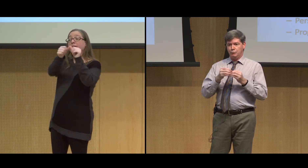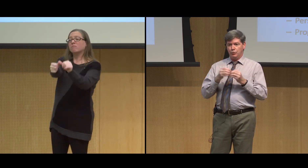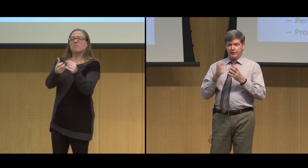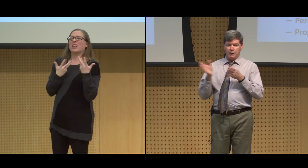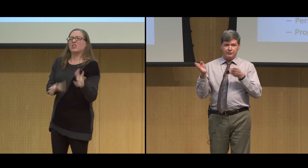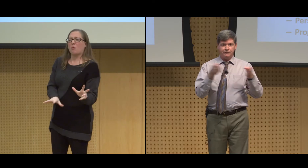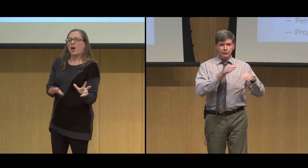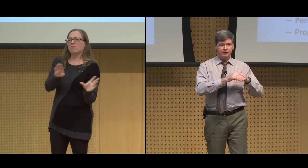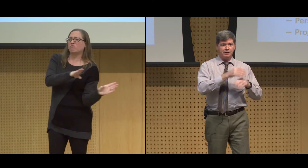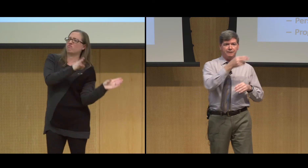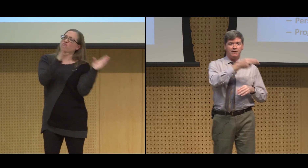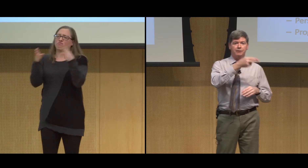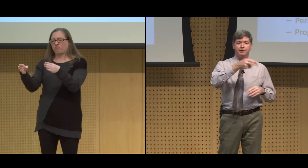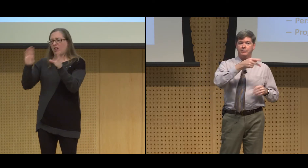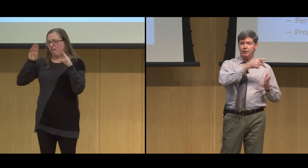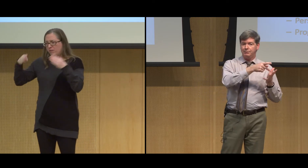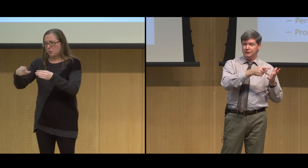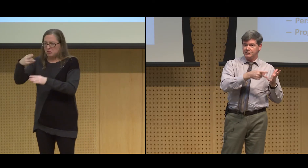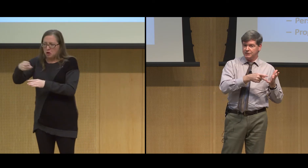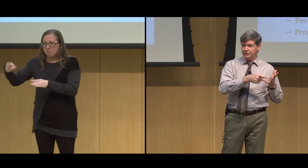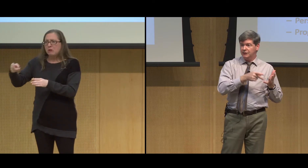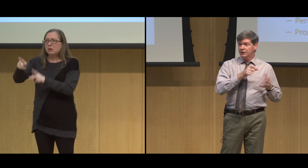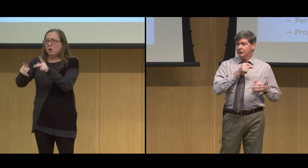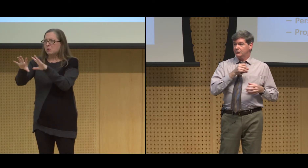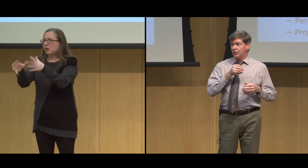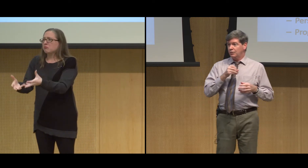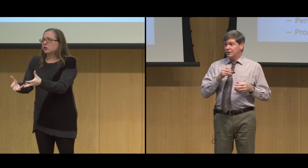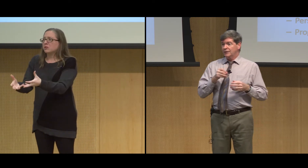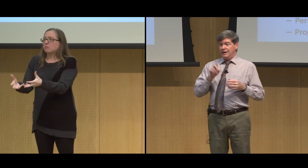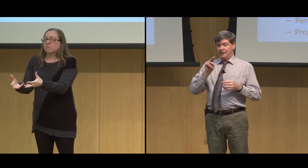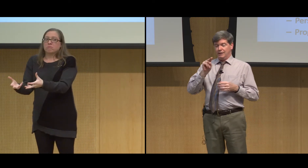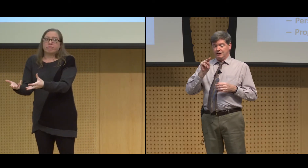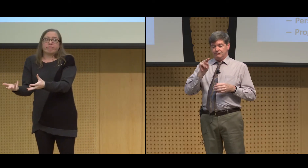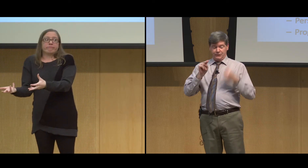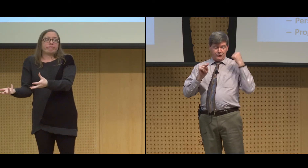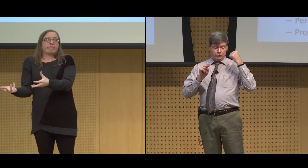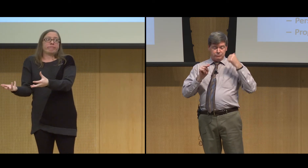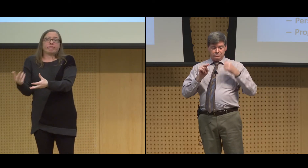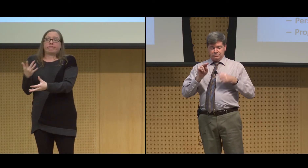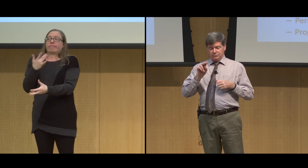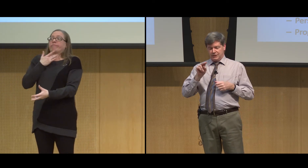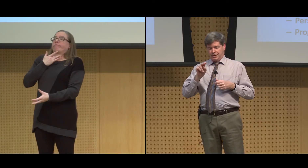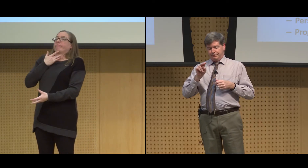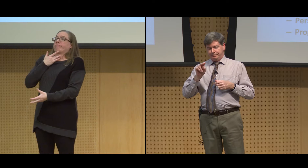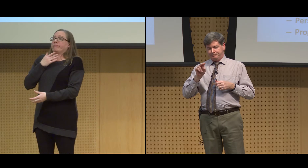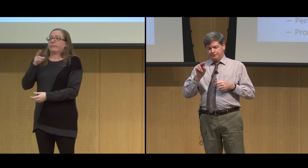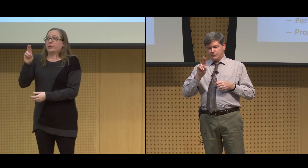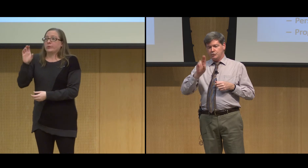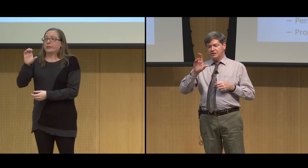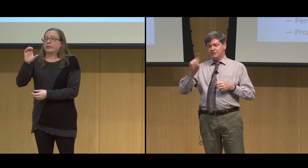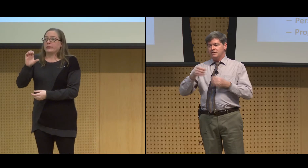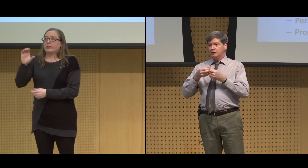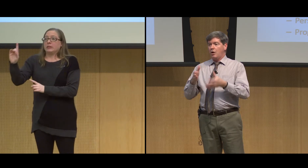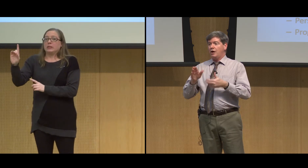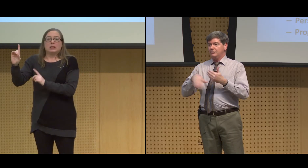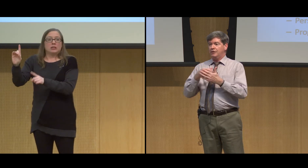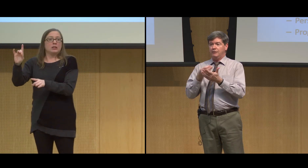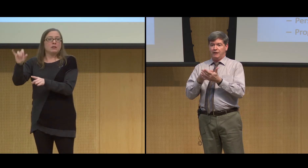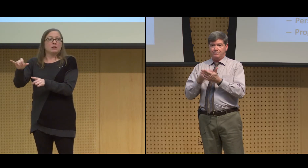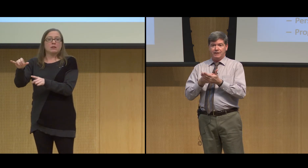They wanted to focus on the hard-of-hearing population, so--so, um, UCDD lost all that funding